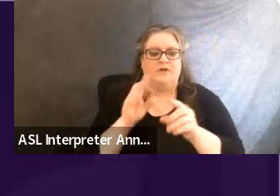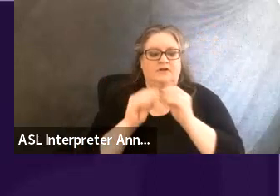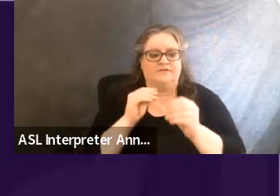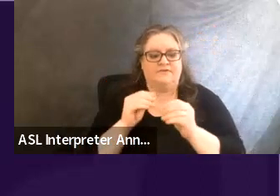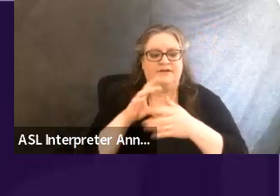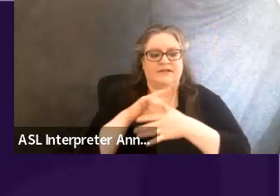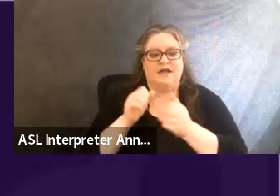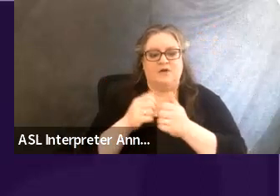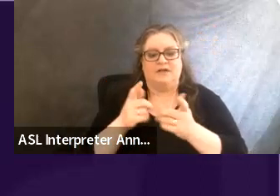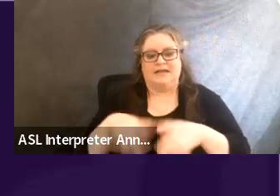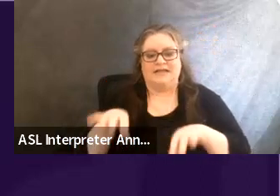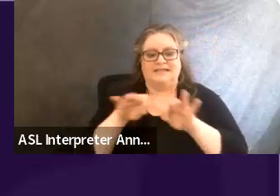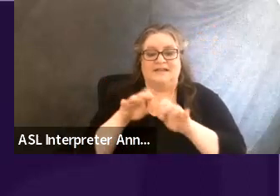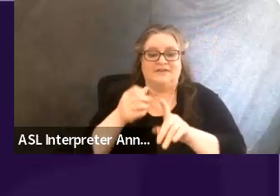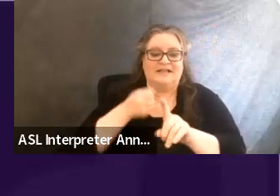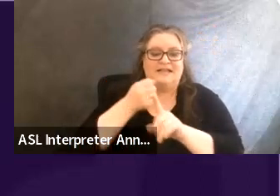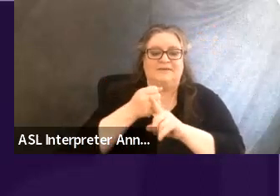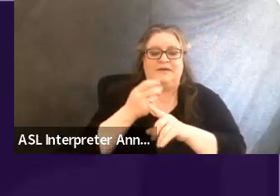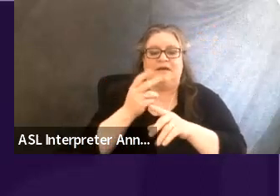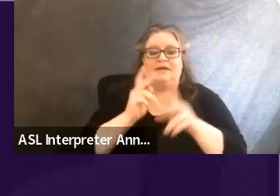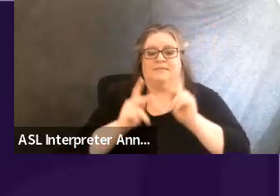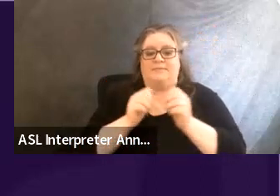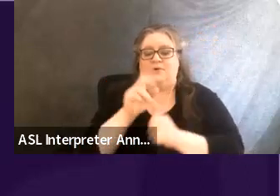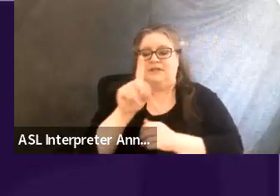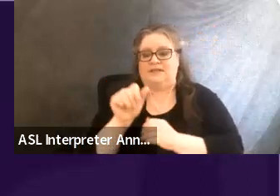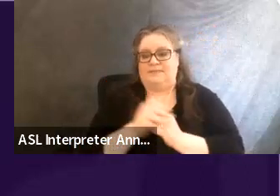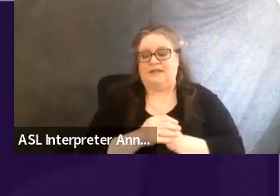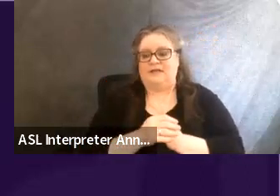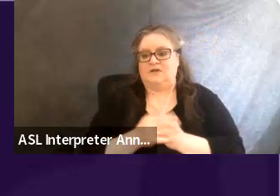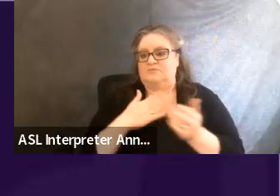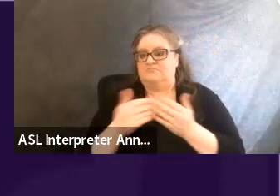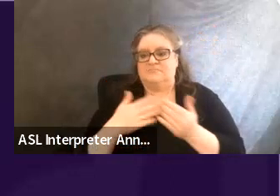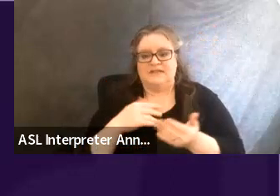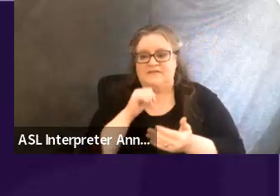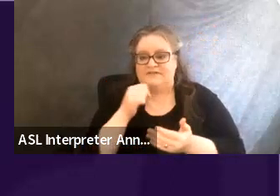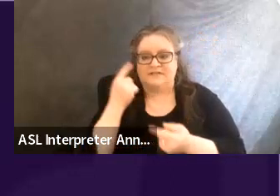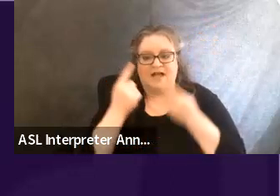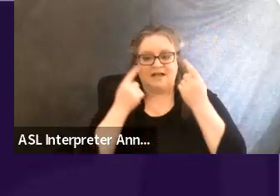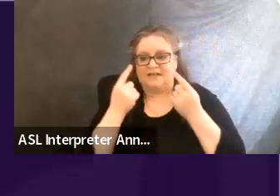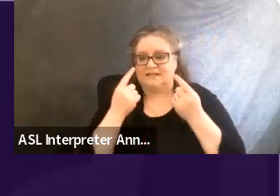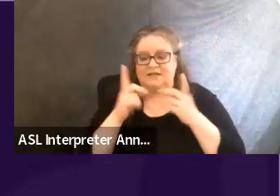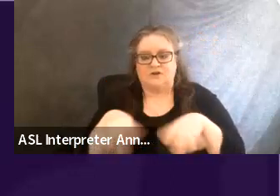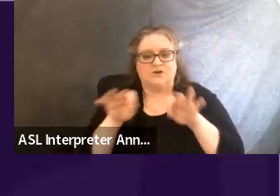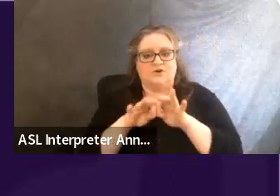that significantly impact people with disabilities. So, even if it's not considered critical content on the site,